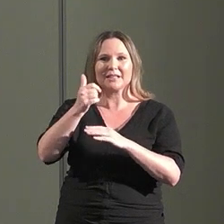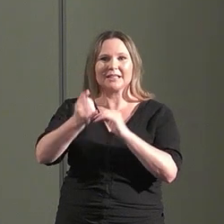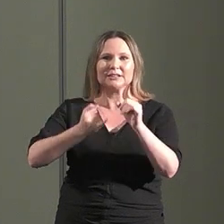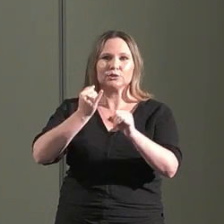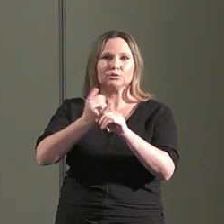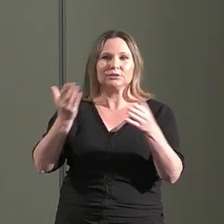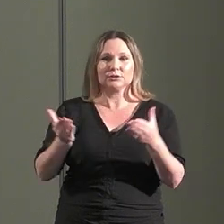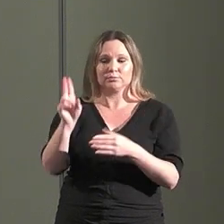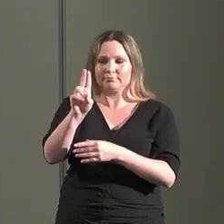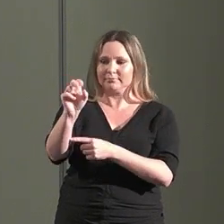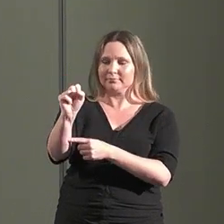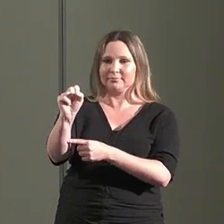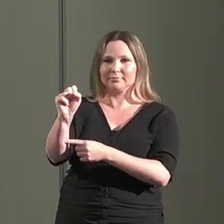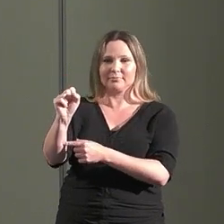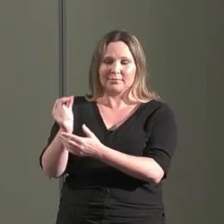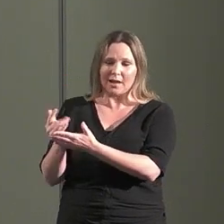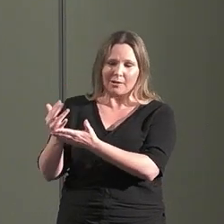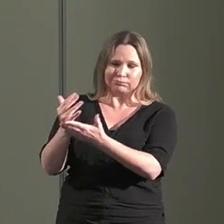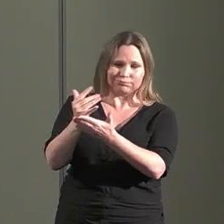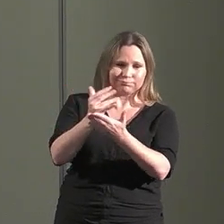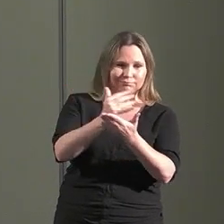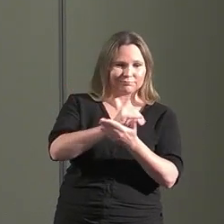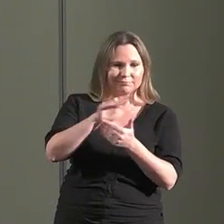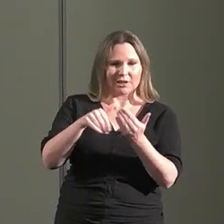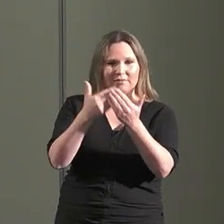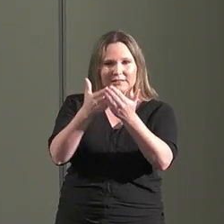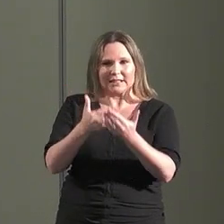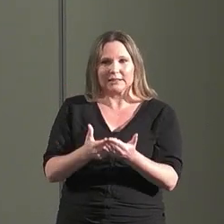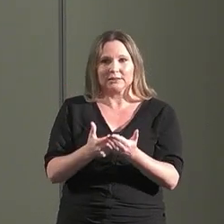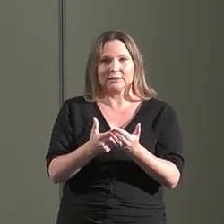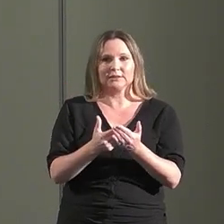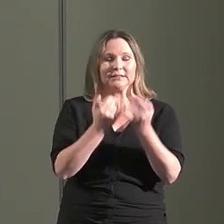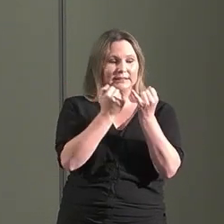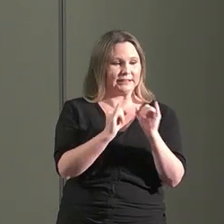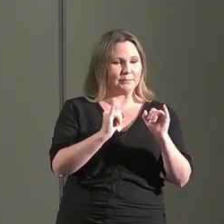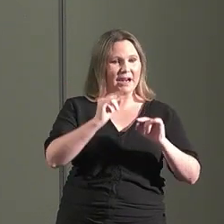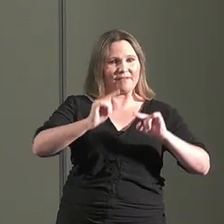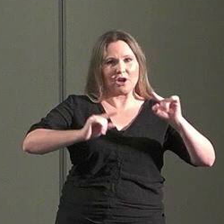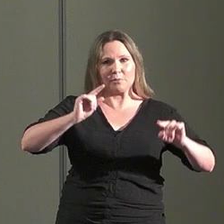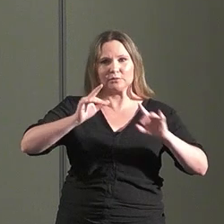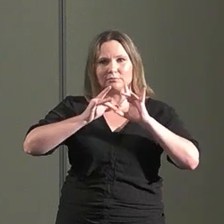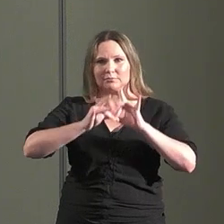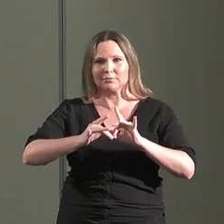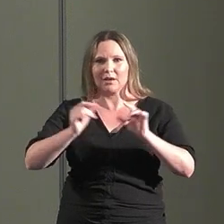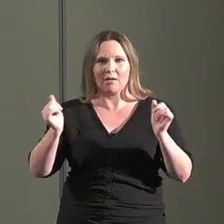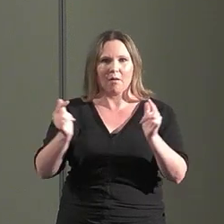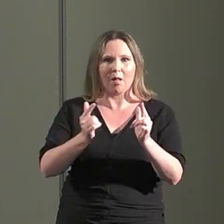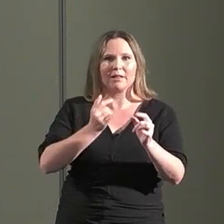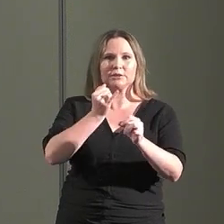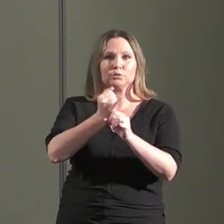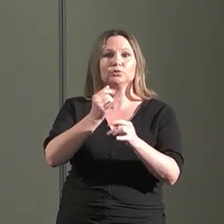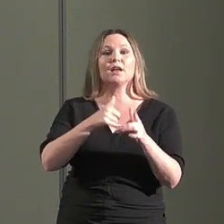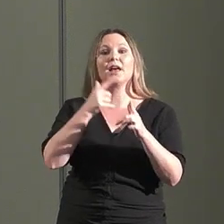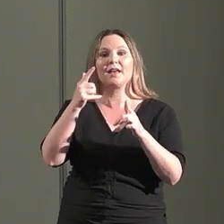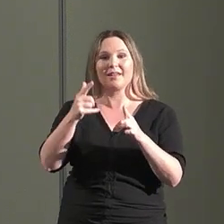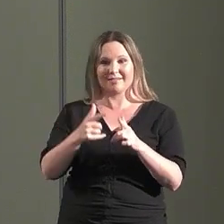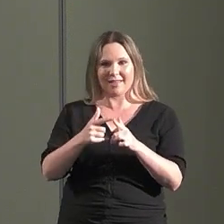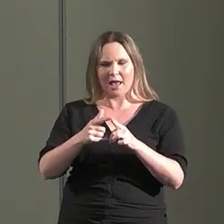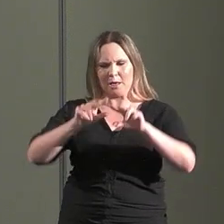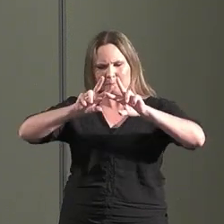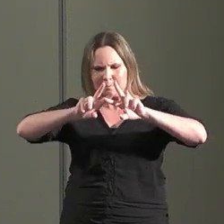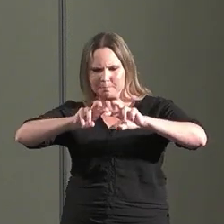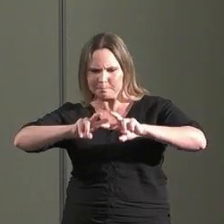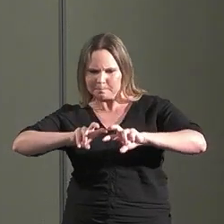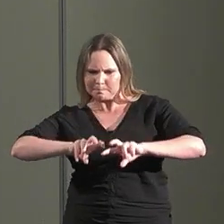Collect data independent variables about all institutions and do an analysis to see which